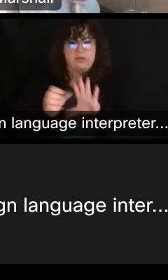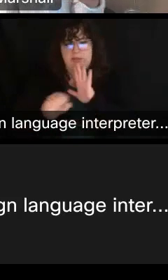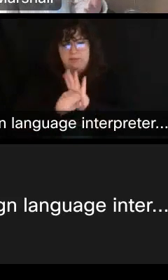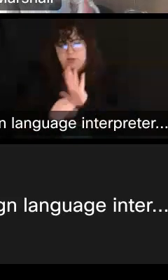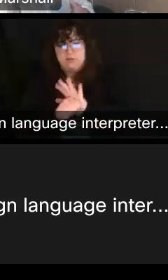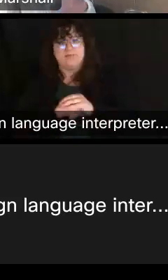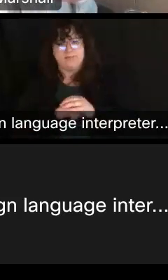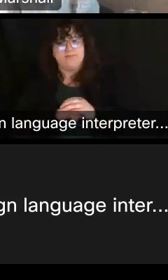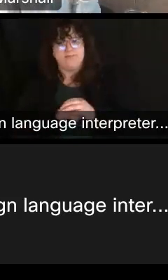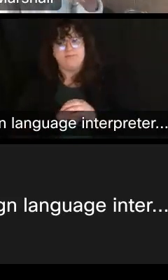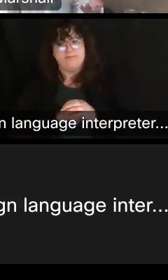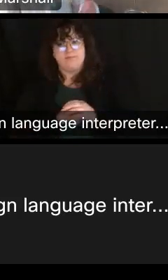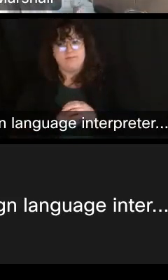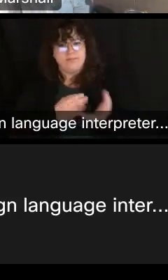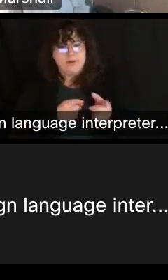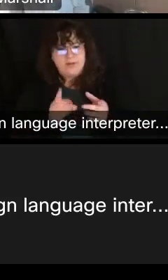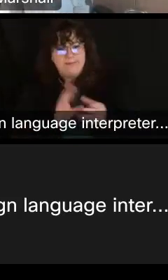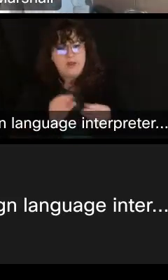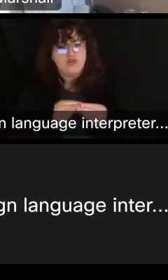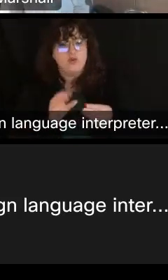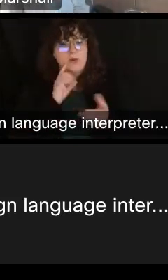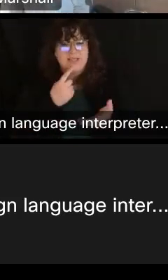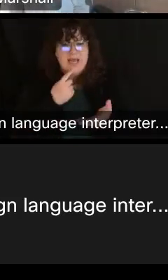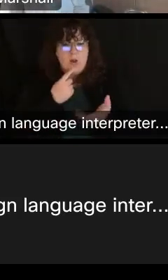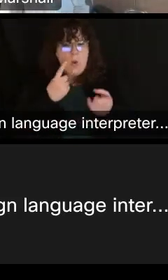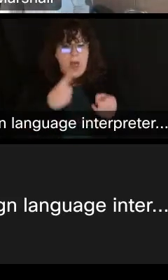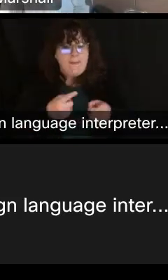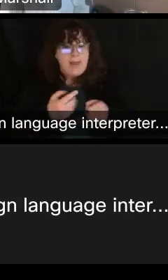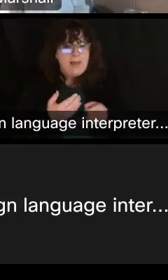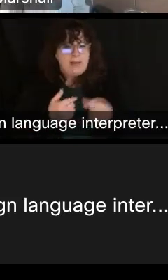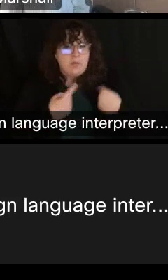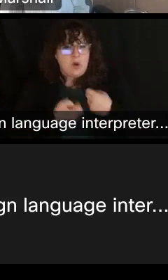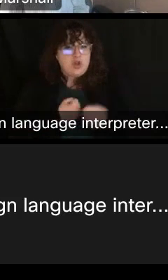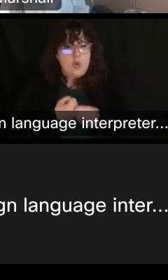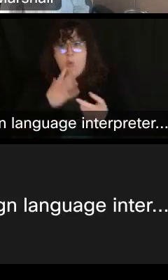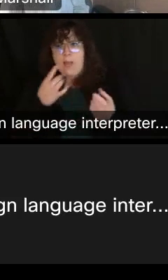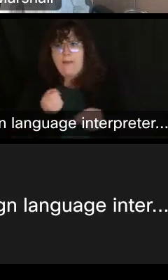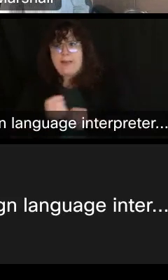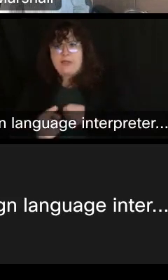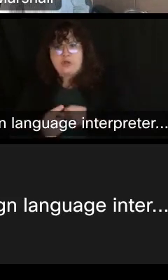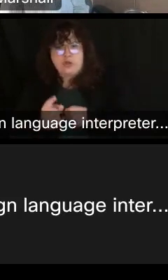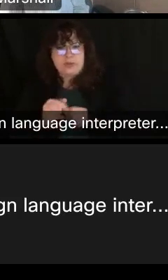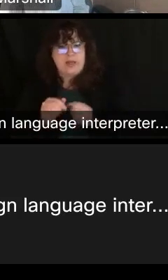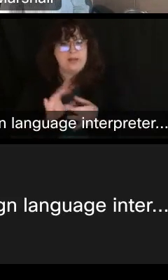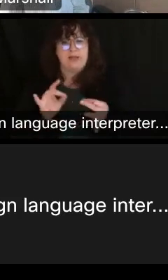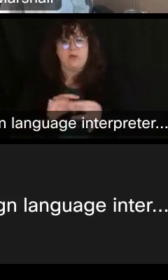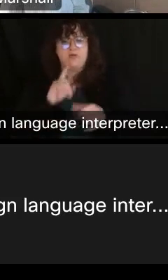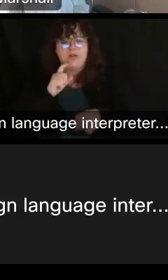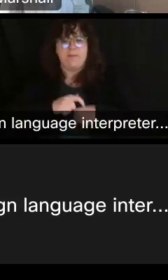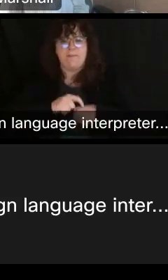within the past year or happening within the next year then. Let's go to the next slide.